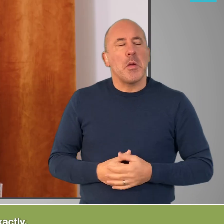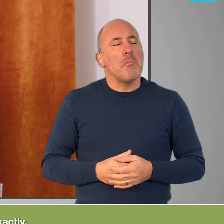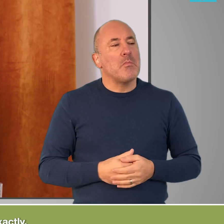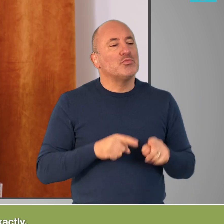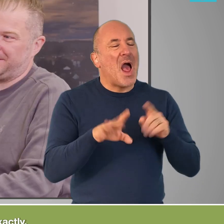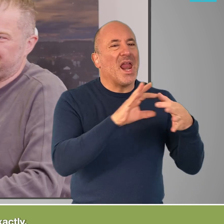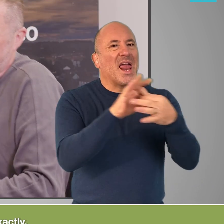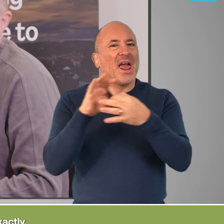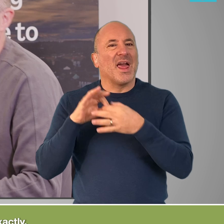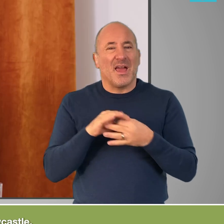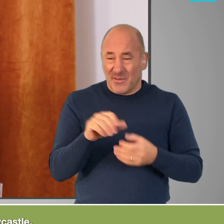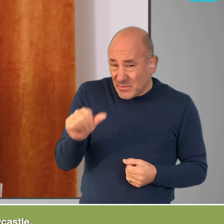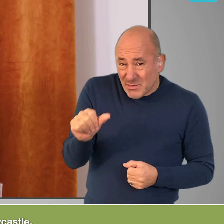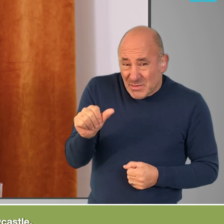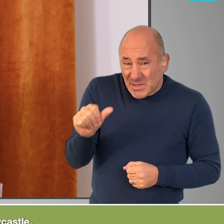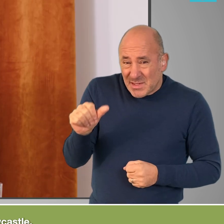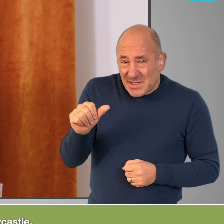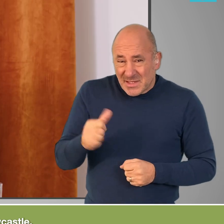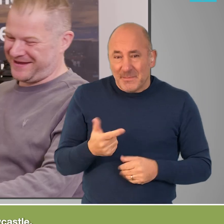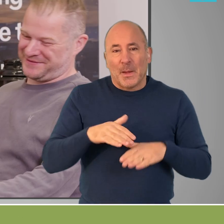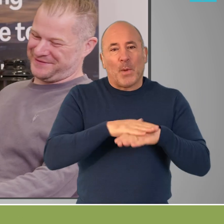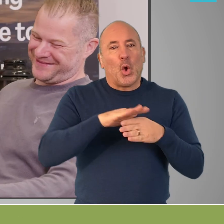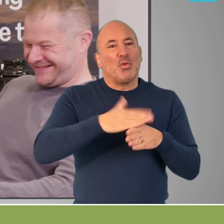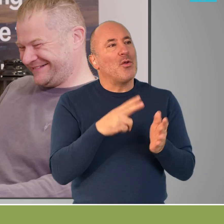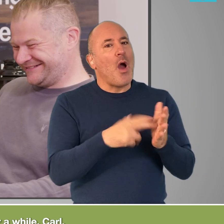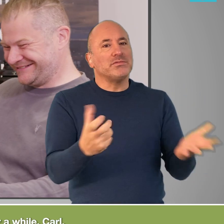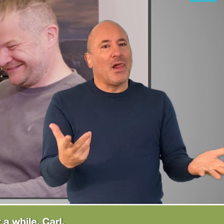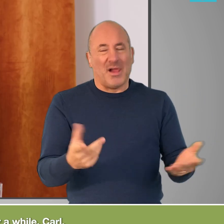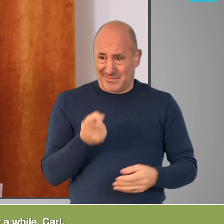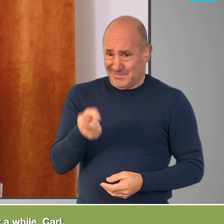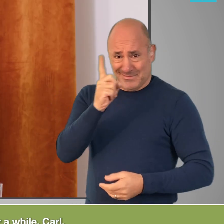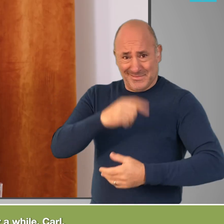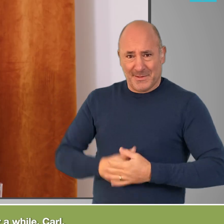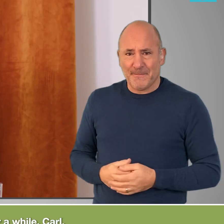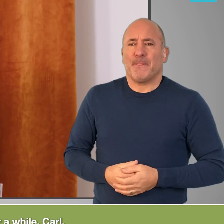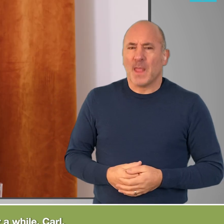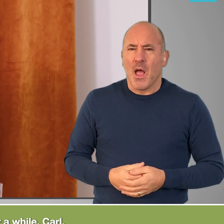Yes, exactly. Exactly. Blue Green Newcastle. Yes. And I've known you for a while, Carl,